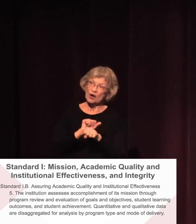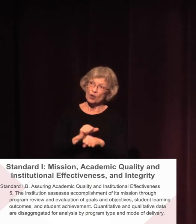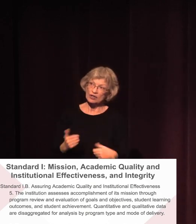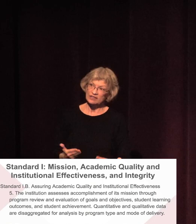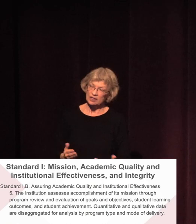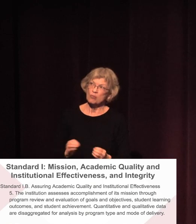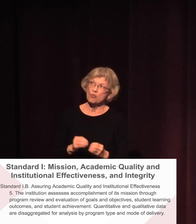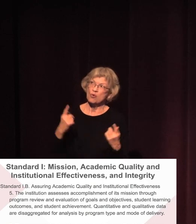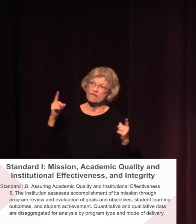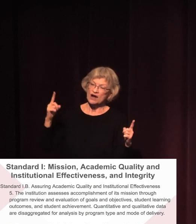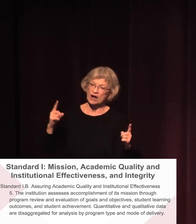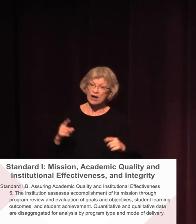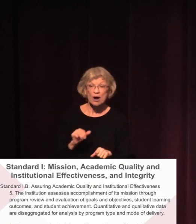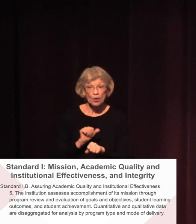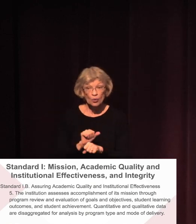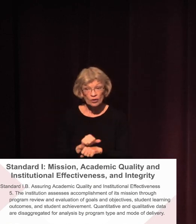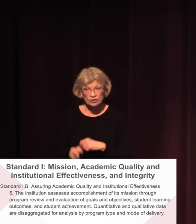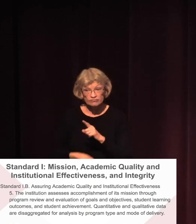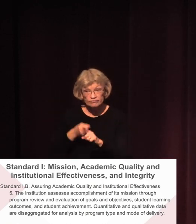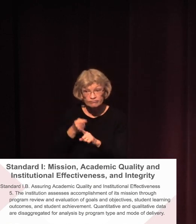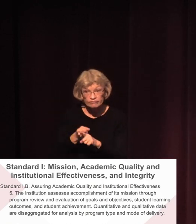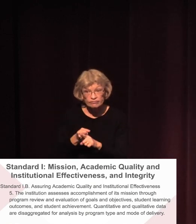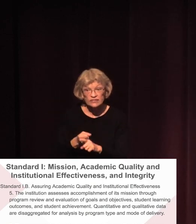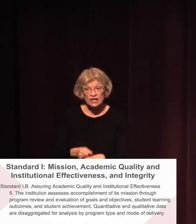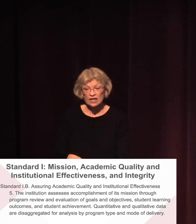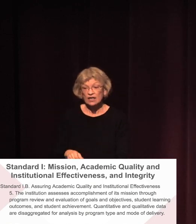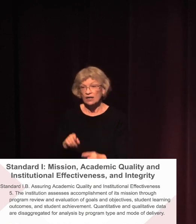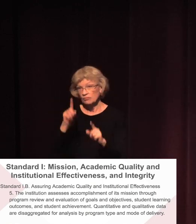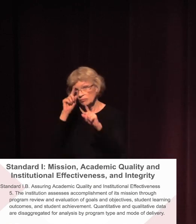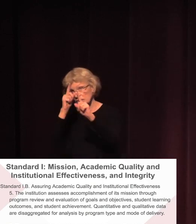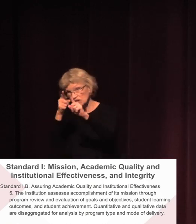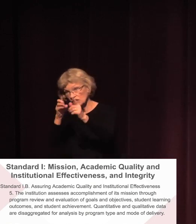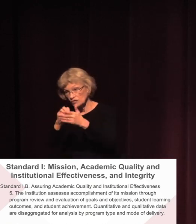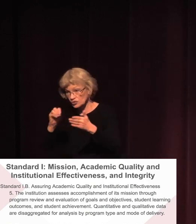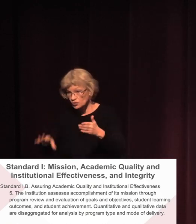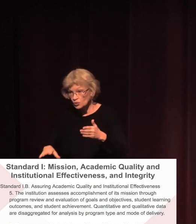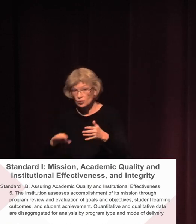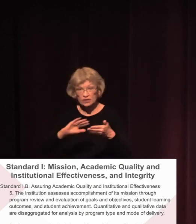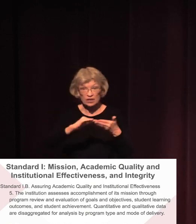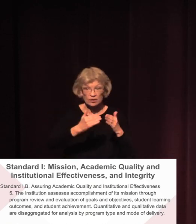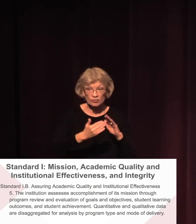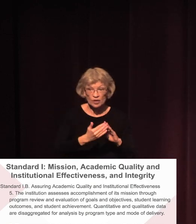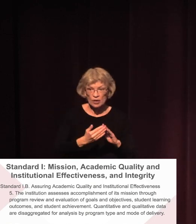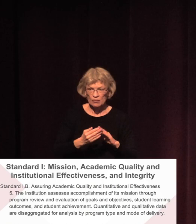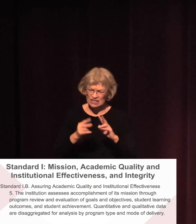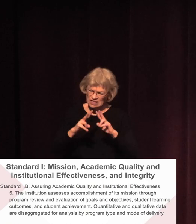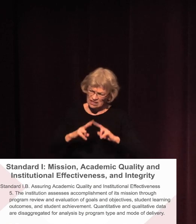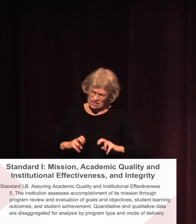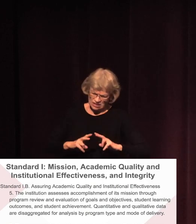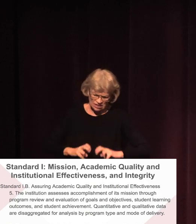together to re-envision how that works effectively. Working to achieve our important mission for students and our community